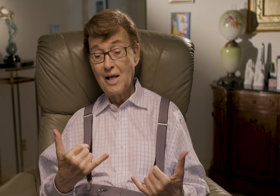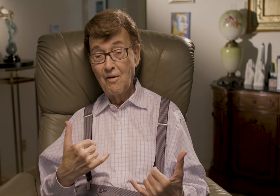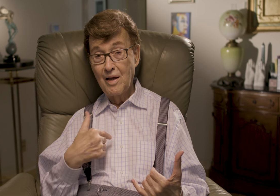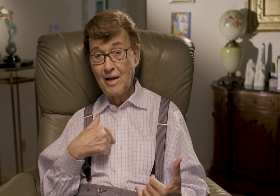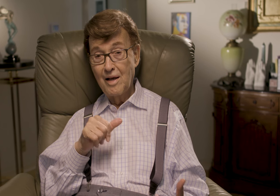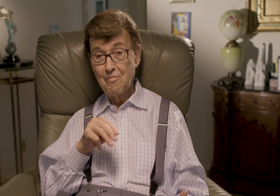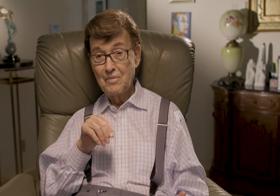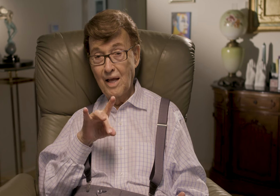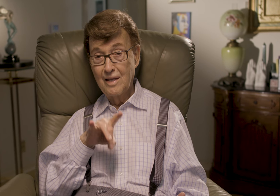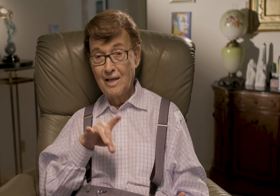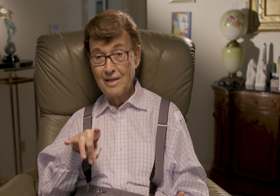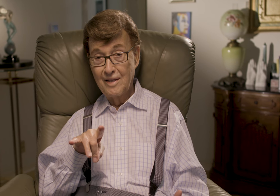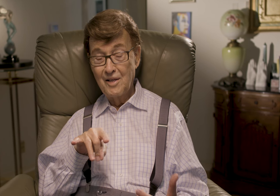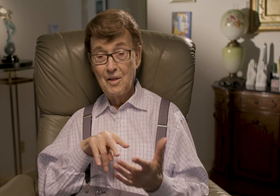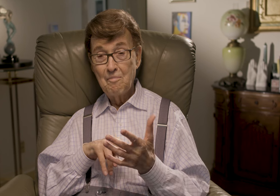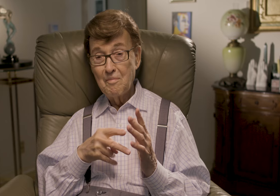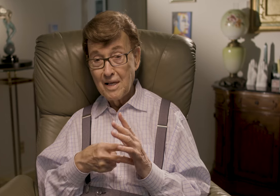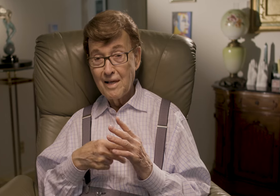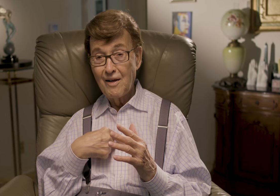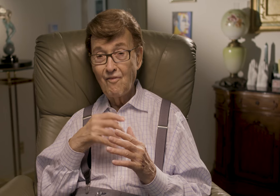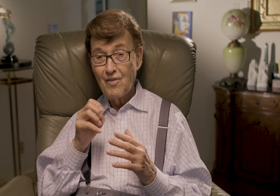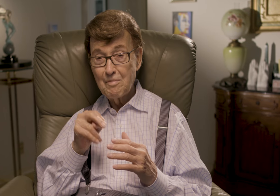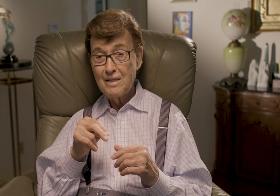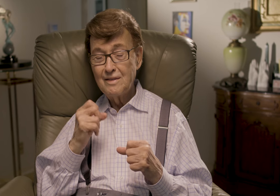Now, I am 88 years old, and that means I have been